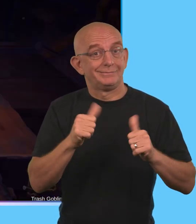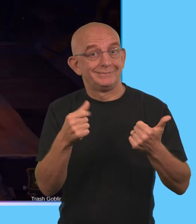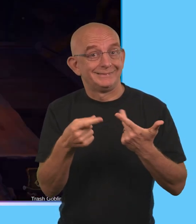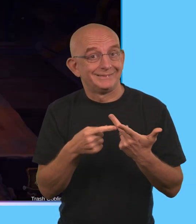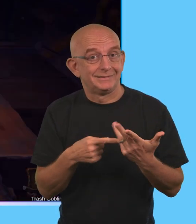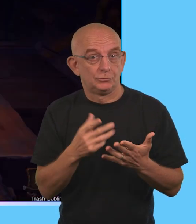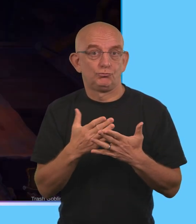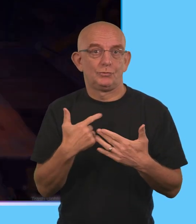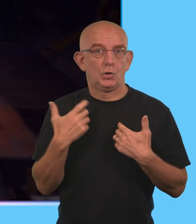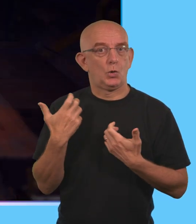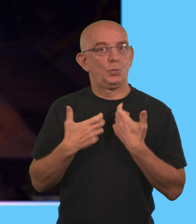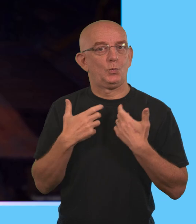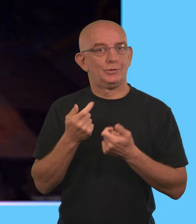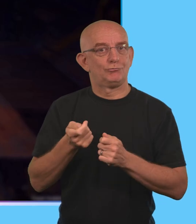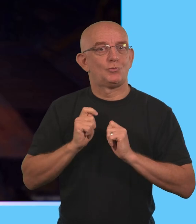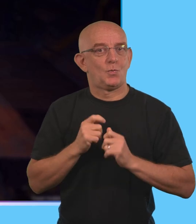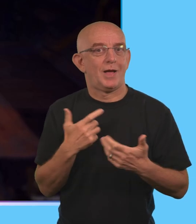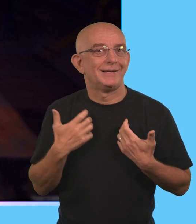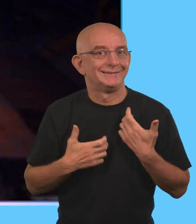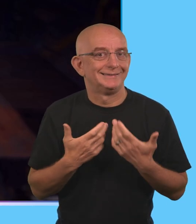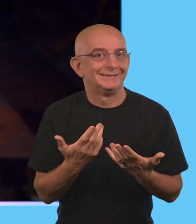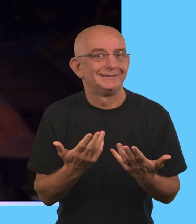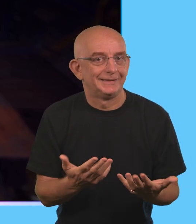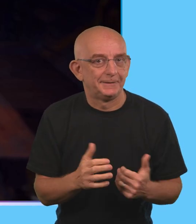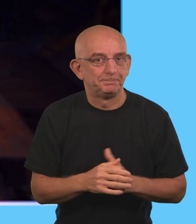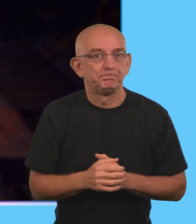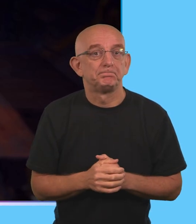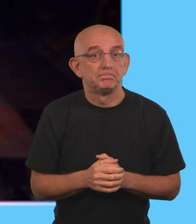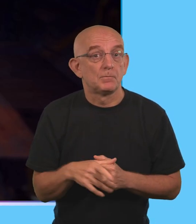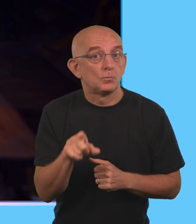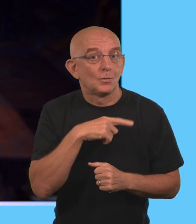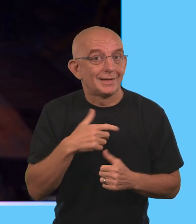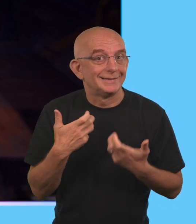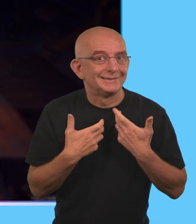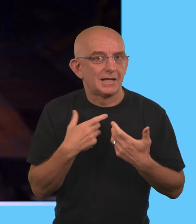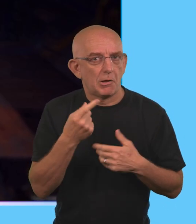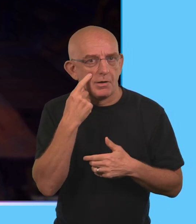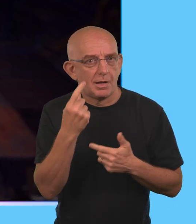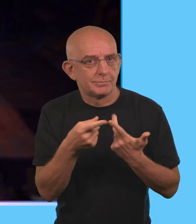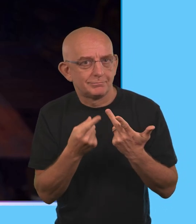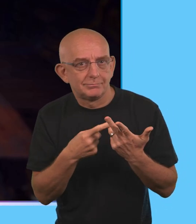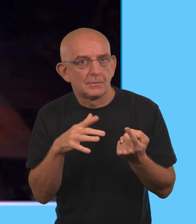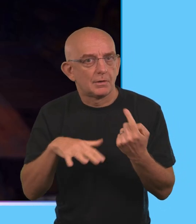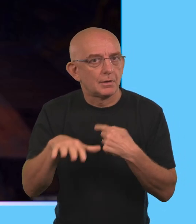In fact, we recently got nominated for our work on this, which is of course very rewarding.